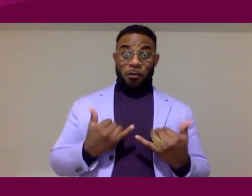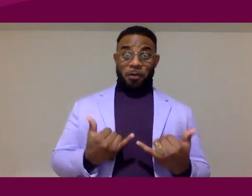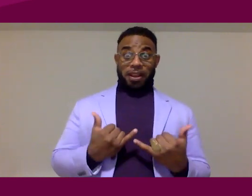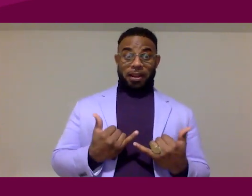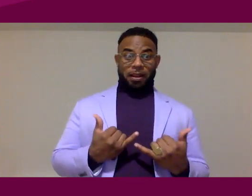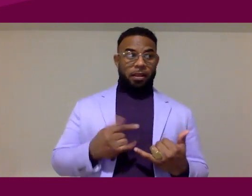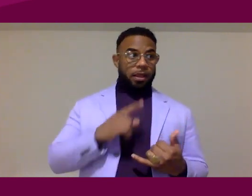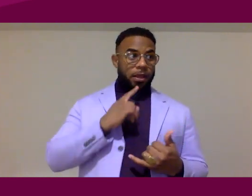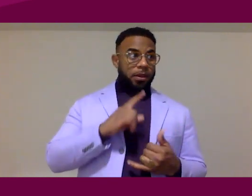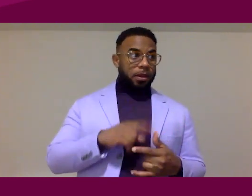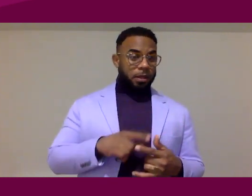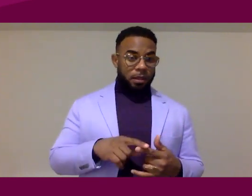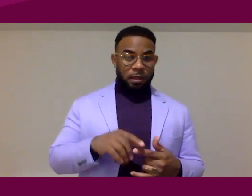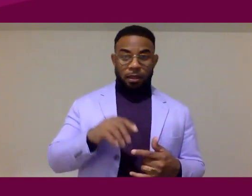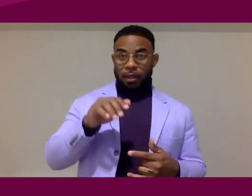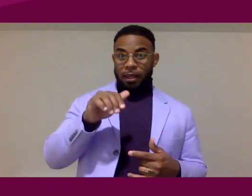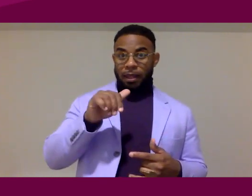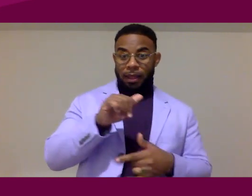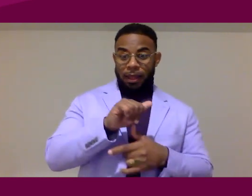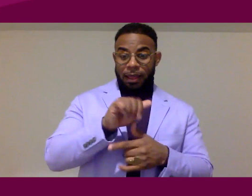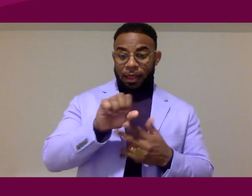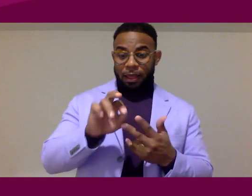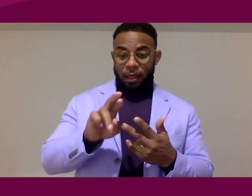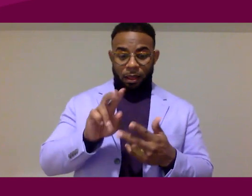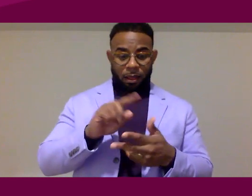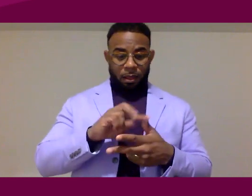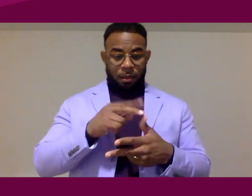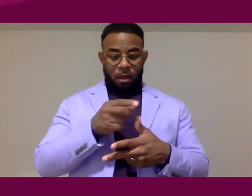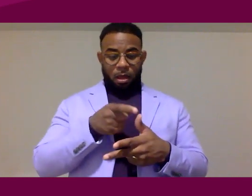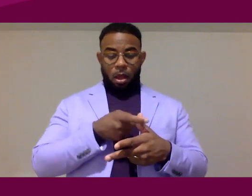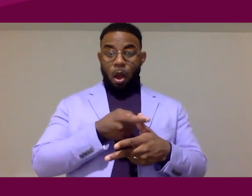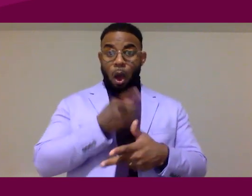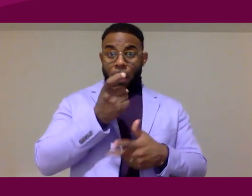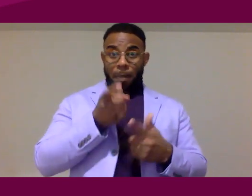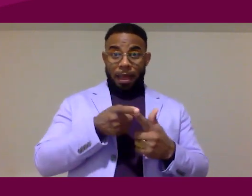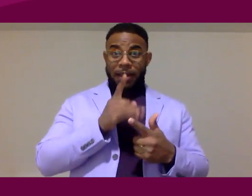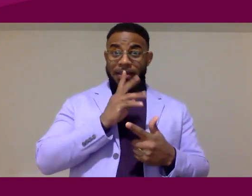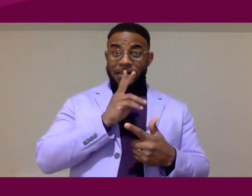There is ASR, which stands for automatic speech recognition.